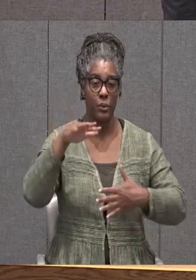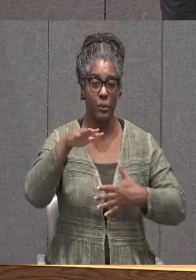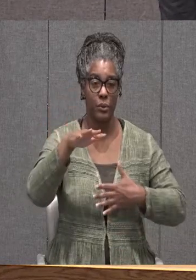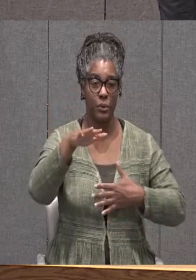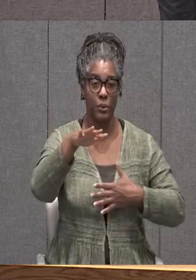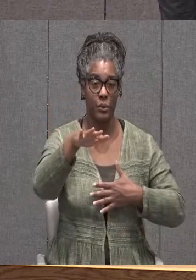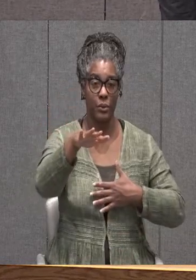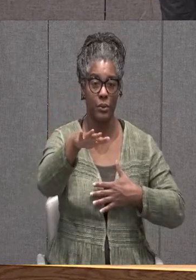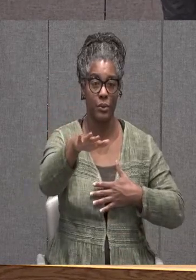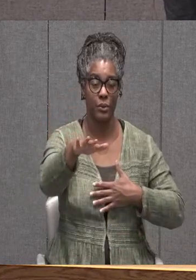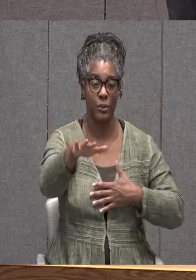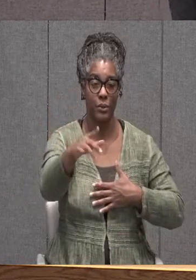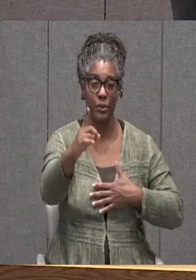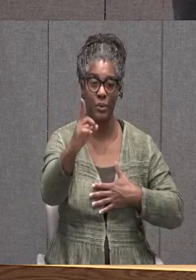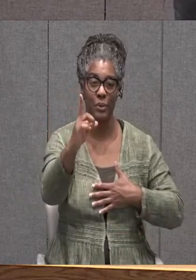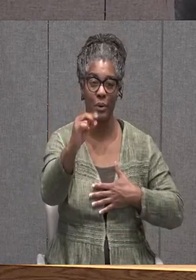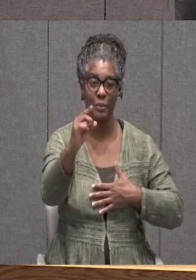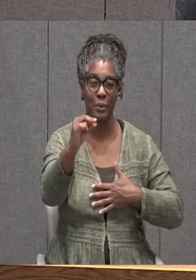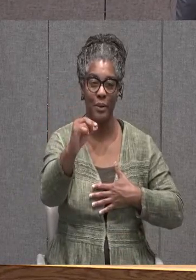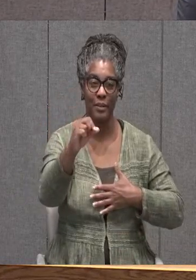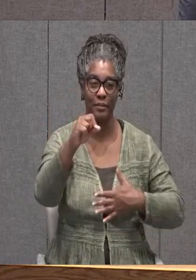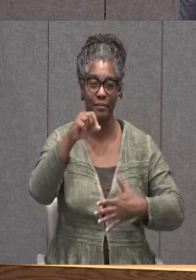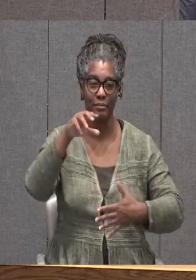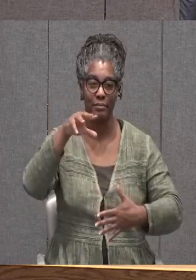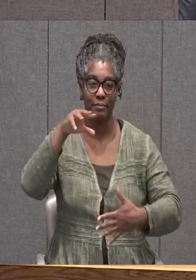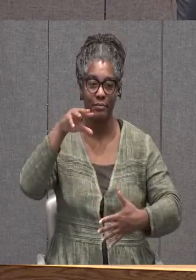Lets take one more breath (soft breathing)